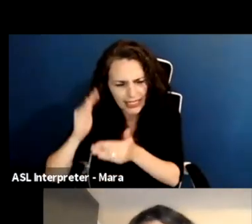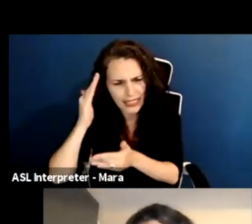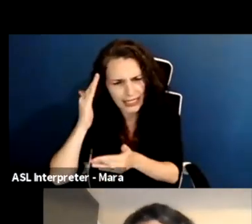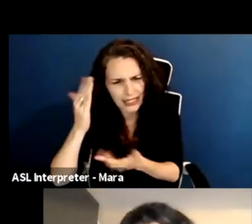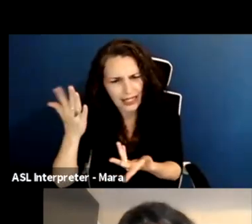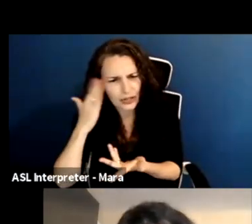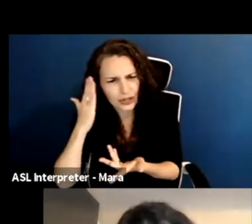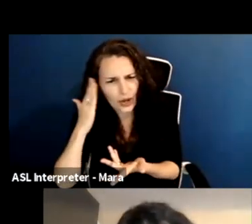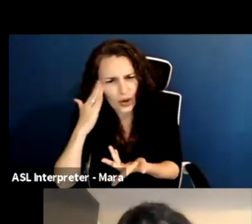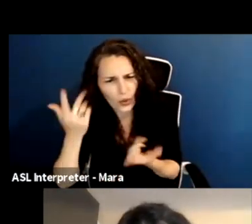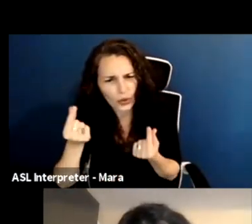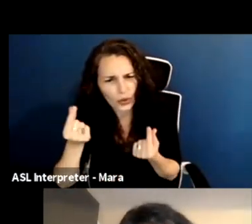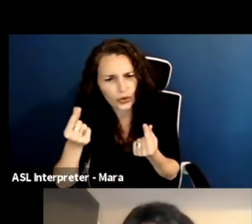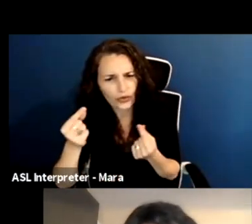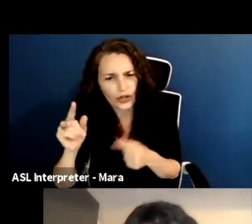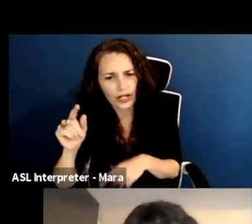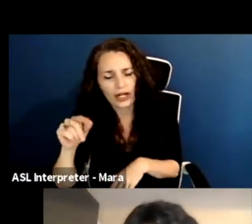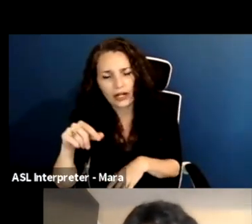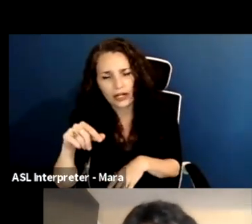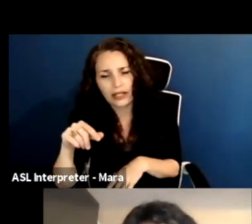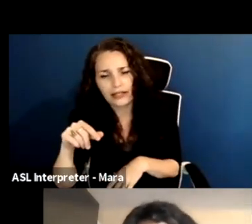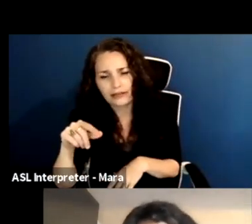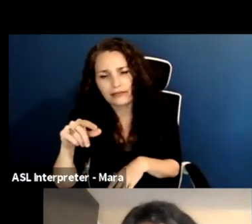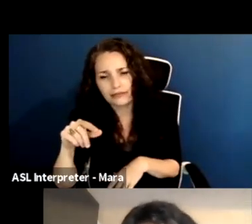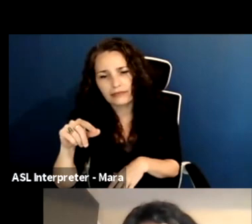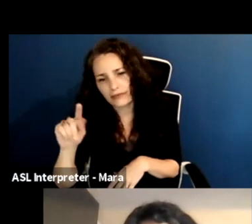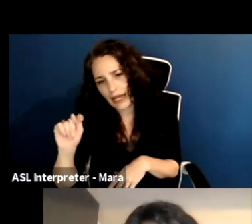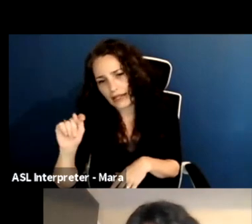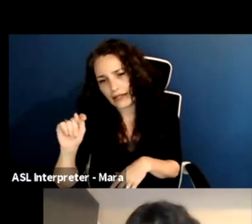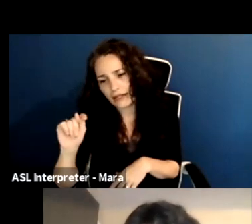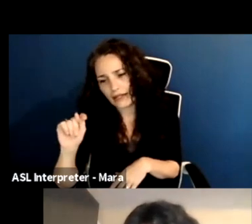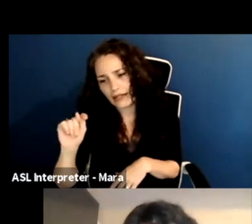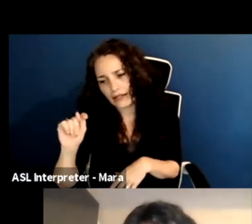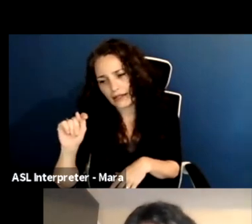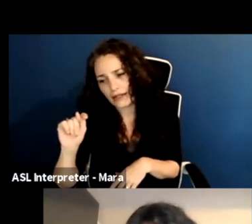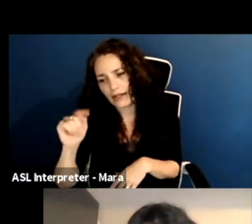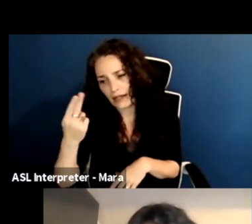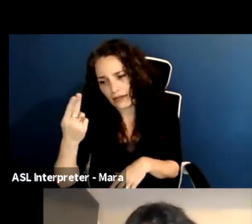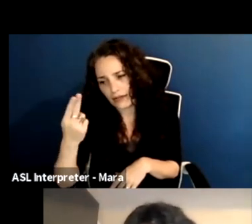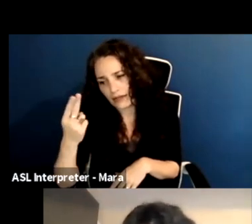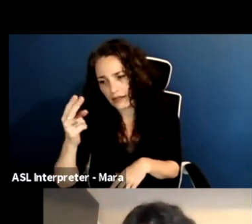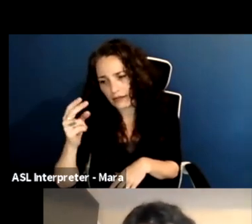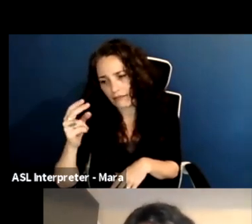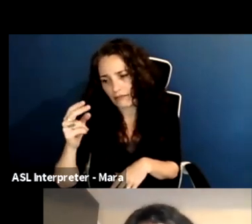So we're working now on a moral budget to include a Community Land Trust for TGNC people